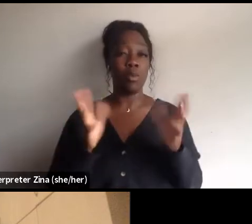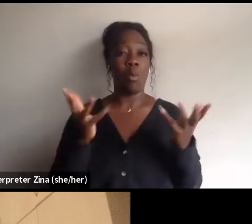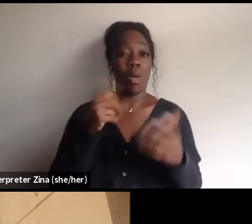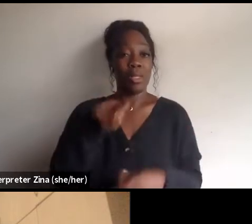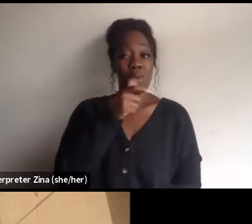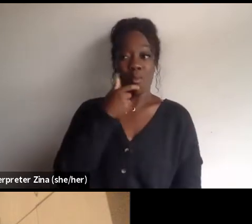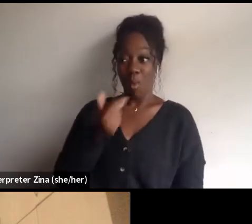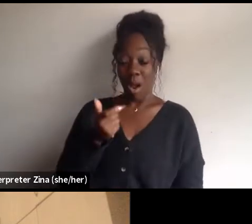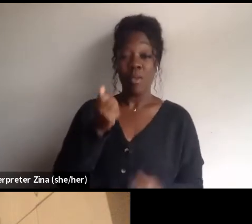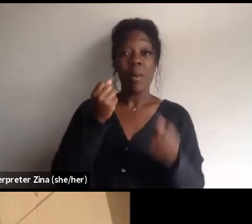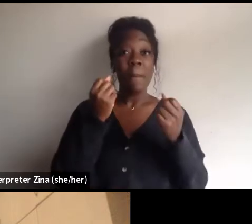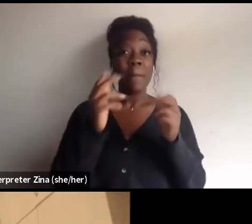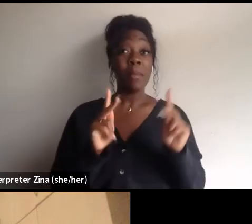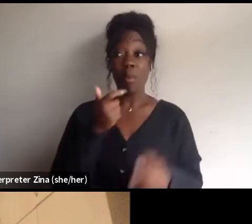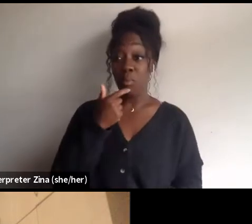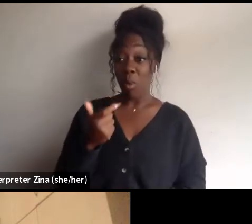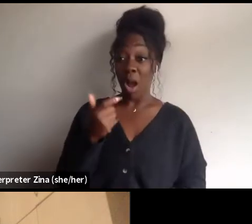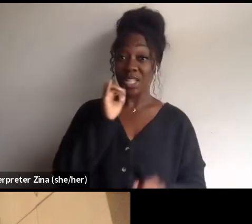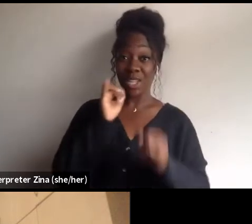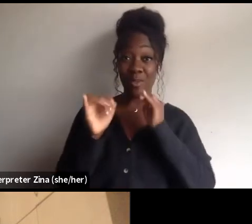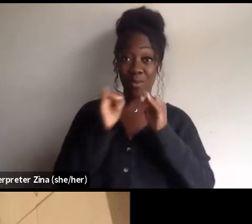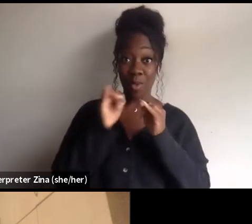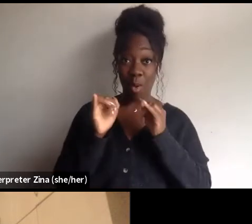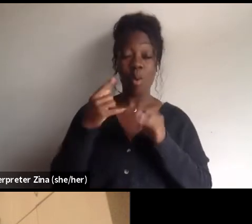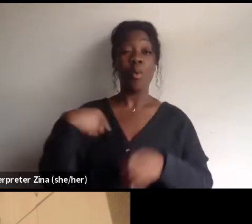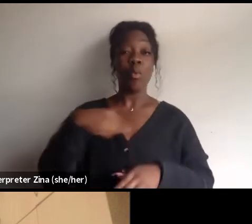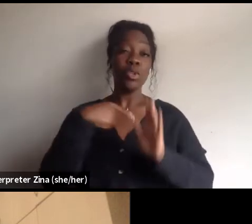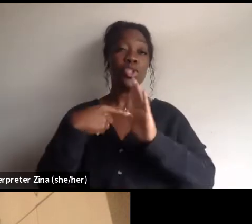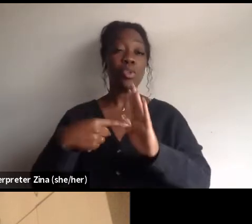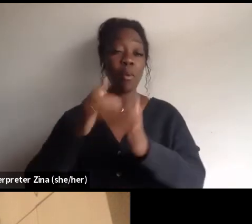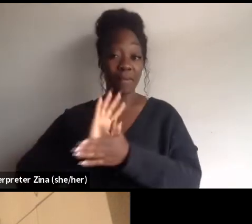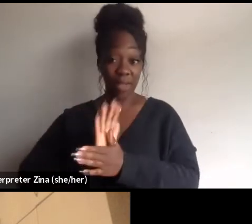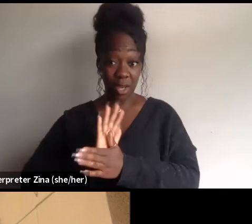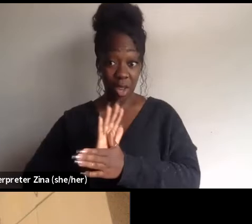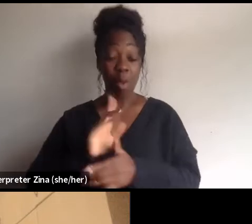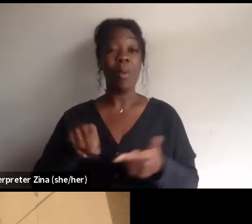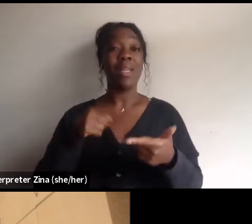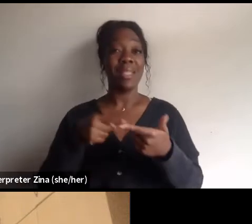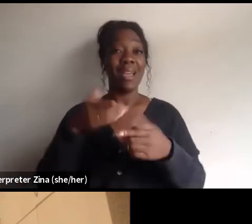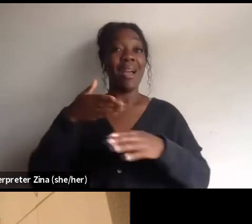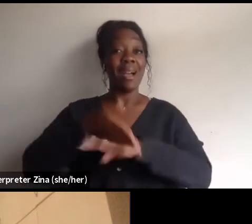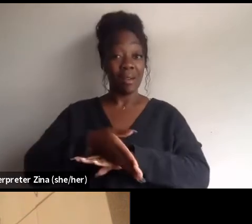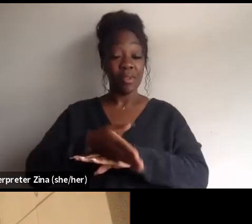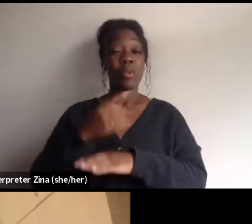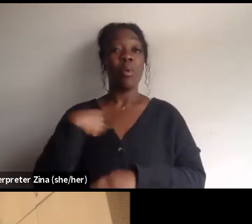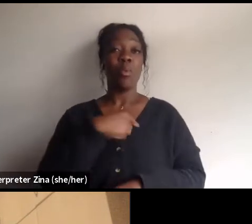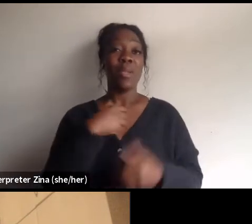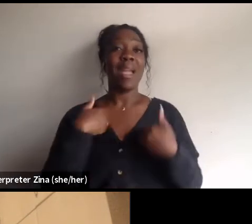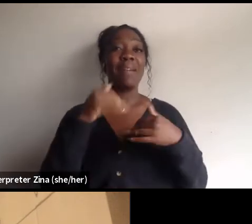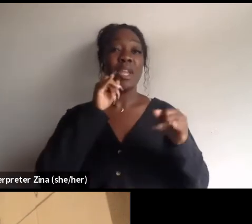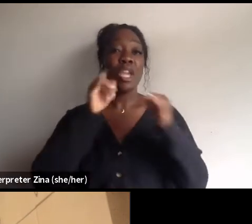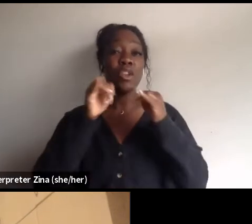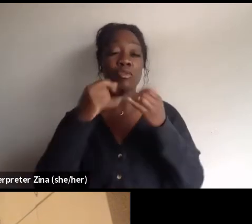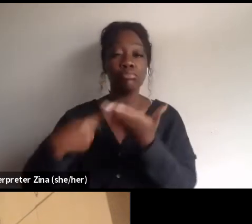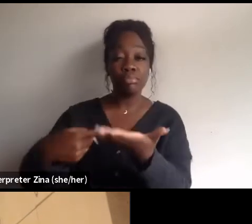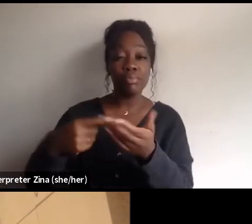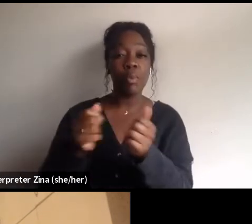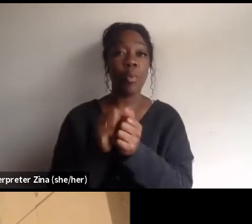So you show the video, the full length video of the piece and then they need you with Funmi speaking to the artist, and then during PACE,